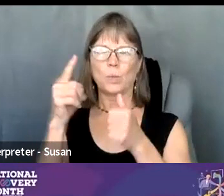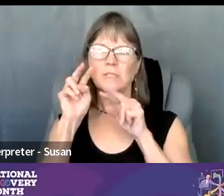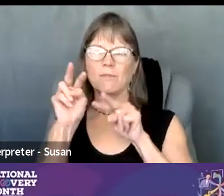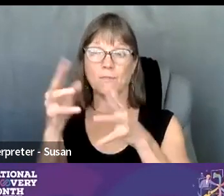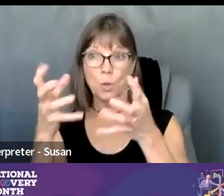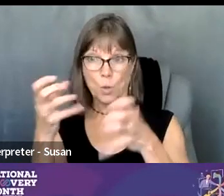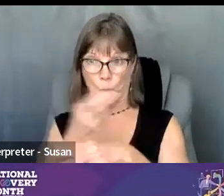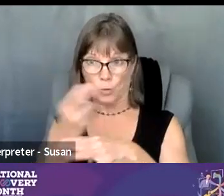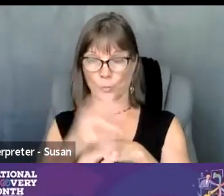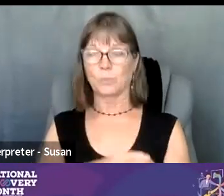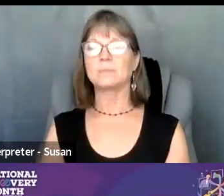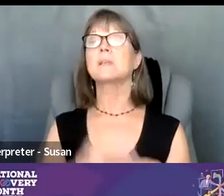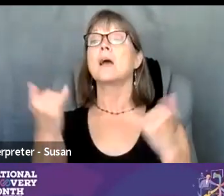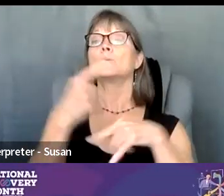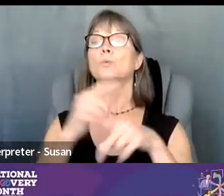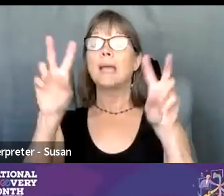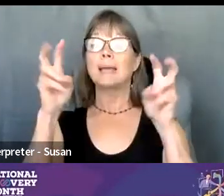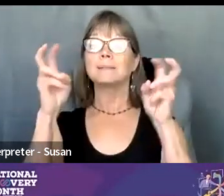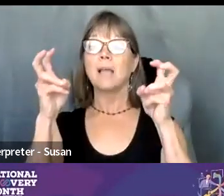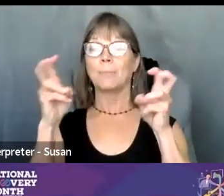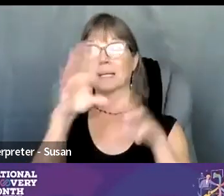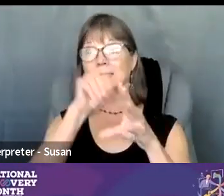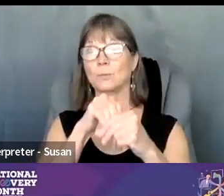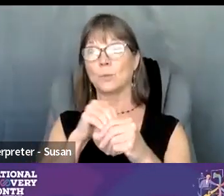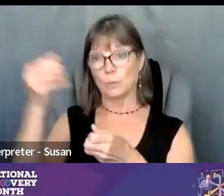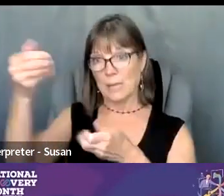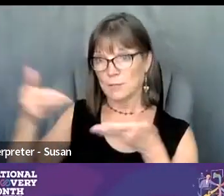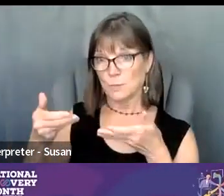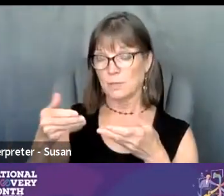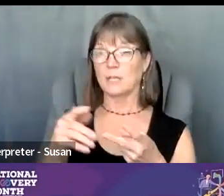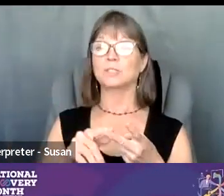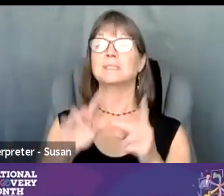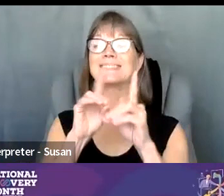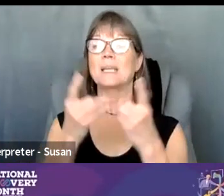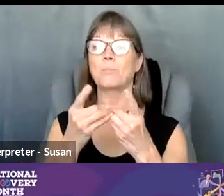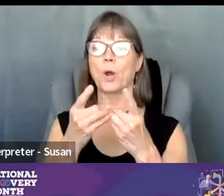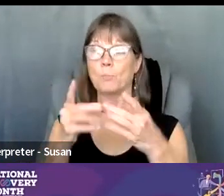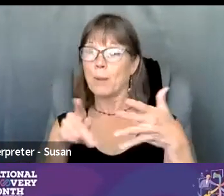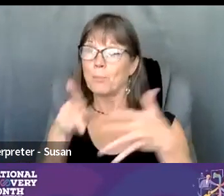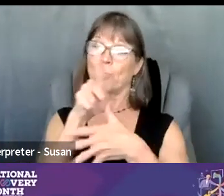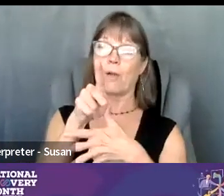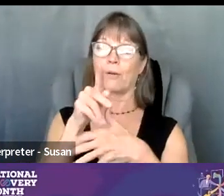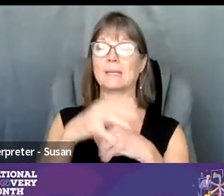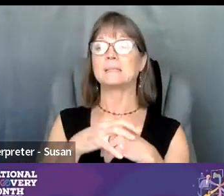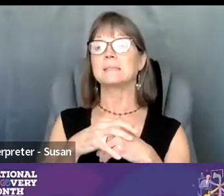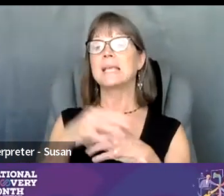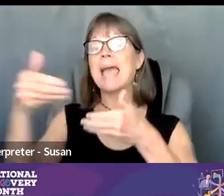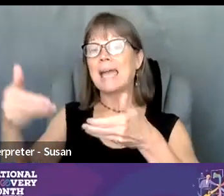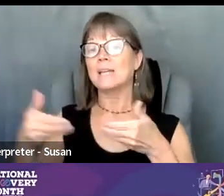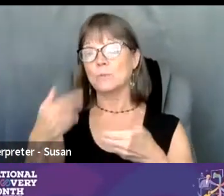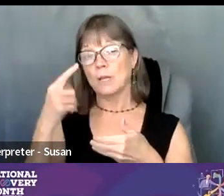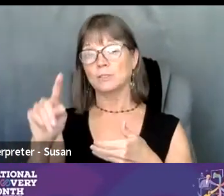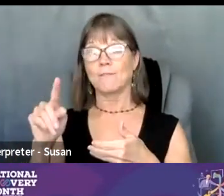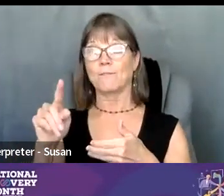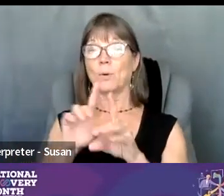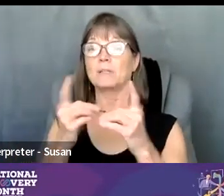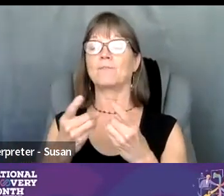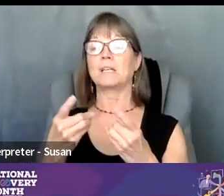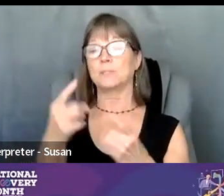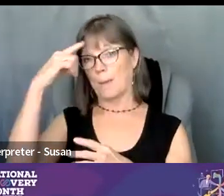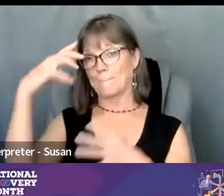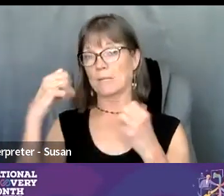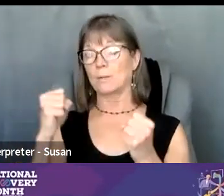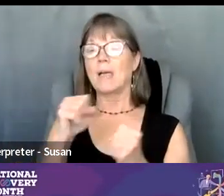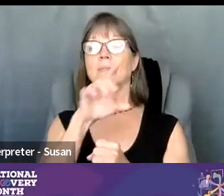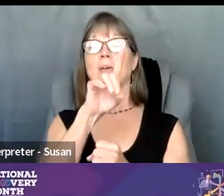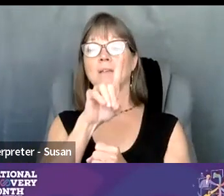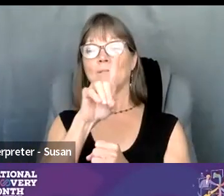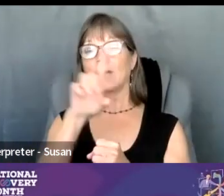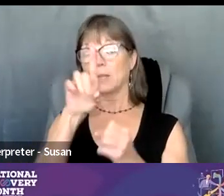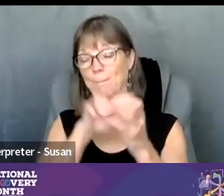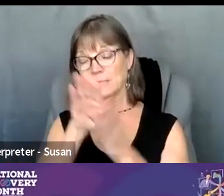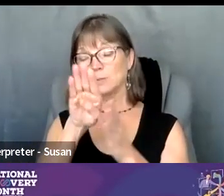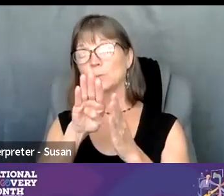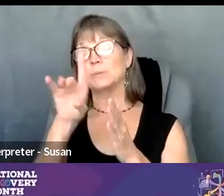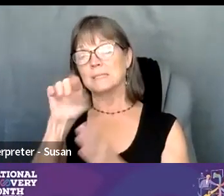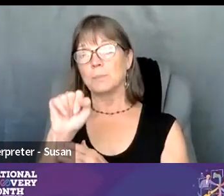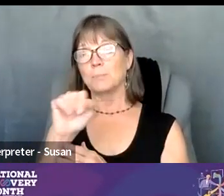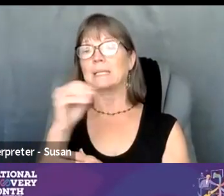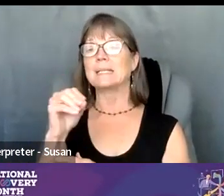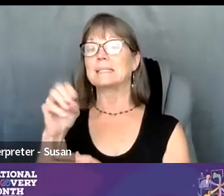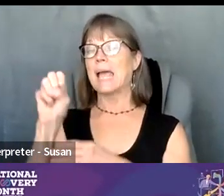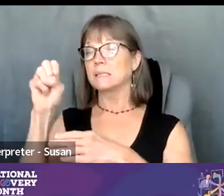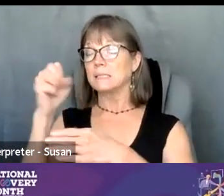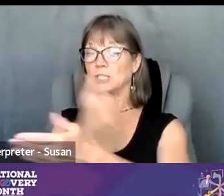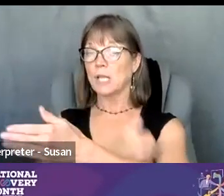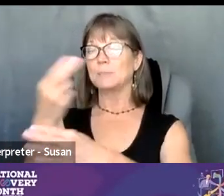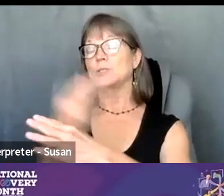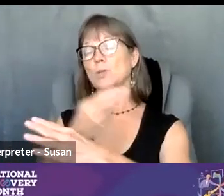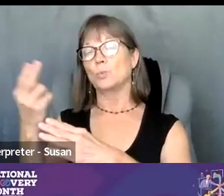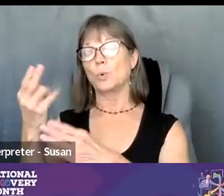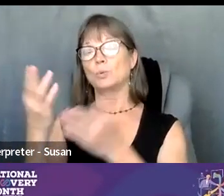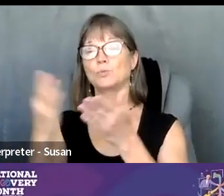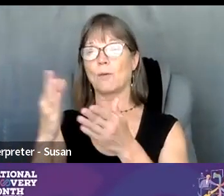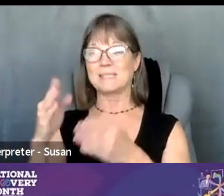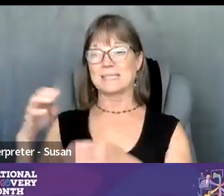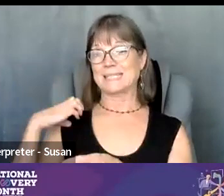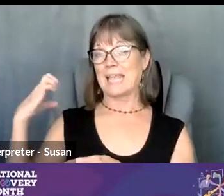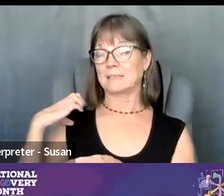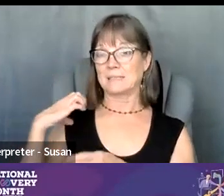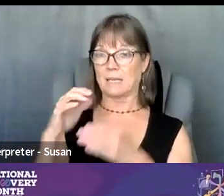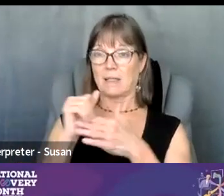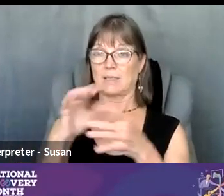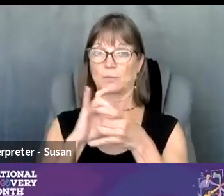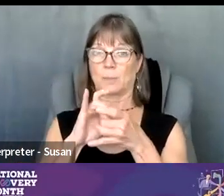Strategy Planning Office: Today's agenda. Topics include introductions, department priorities, introduction to the division of mental health developmental disabilities and substance use services, executive leadership, team, the State mental health substance, use,